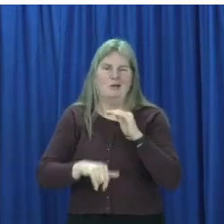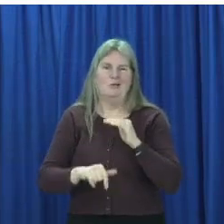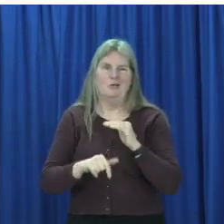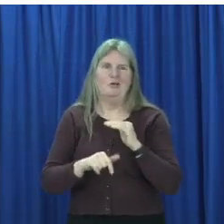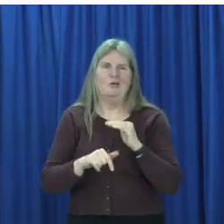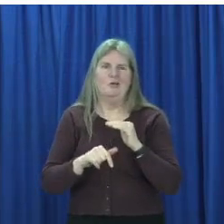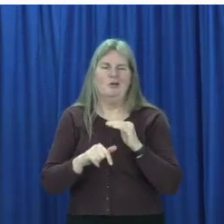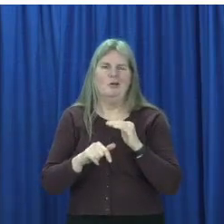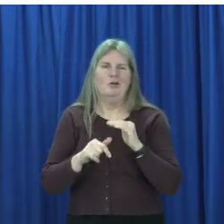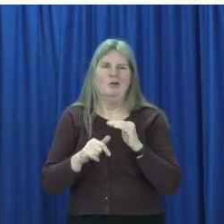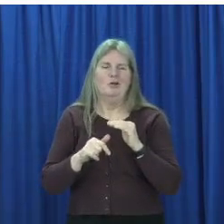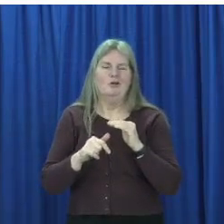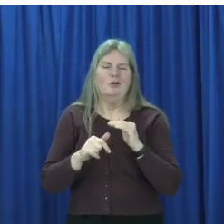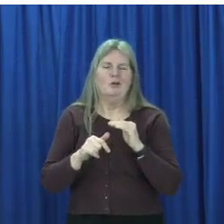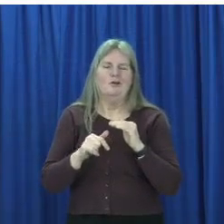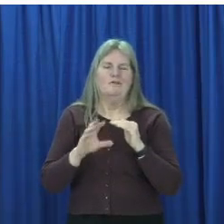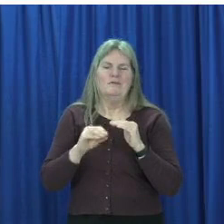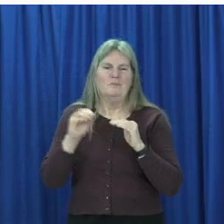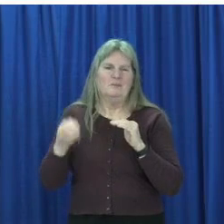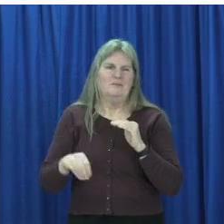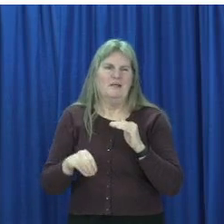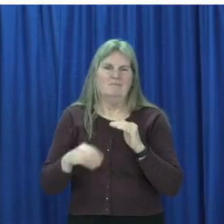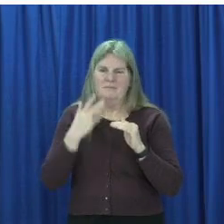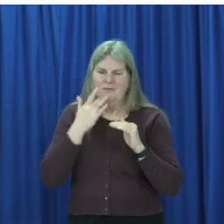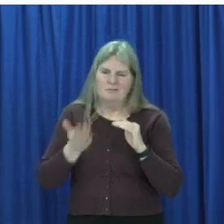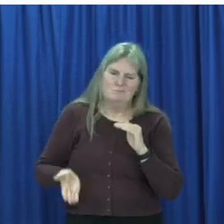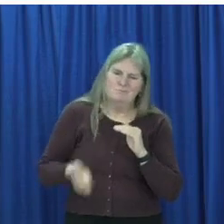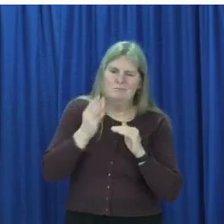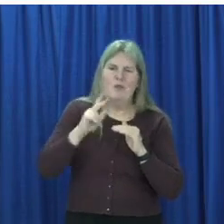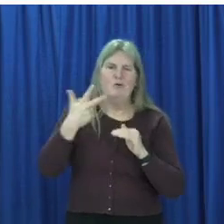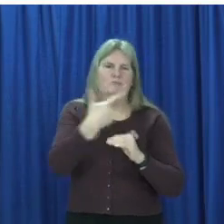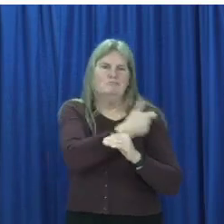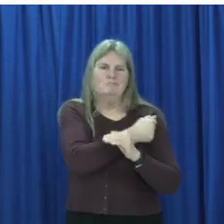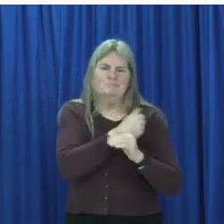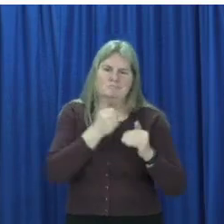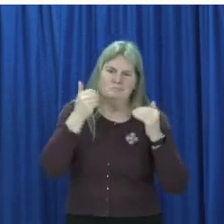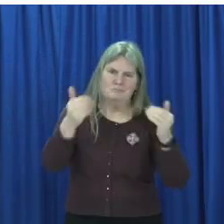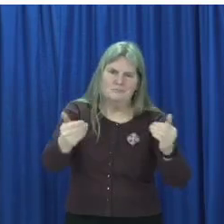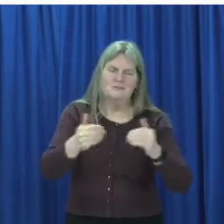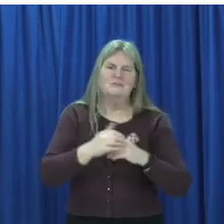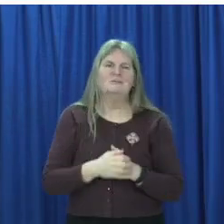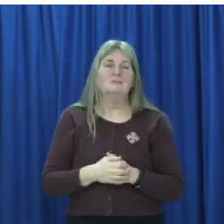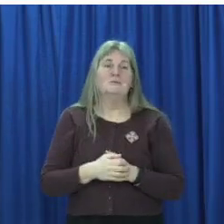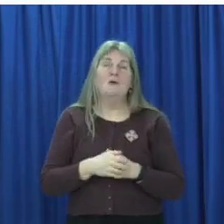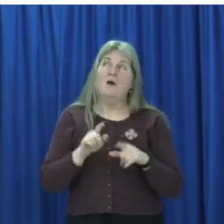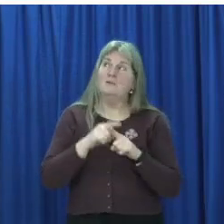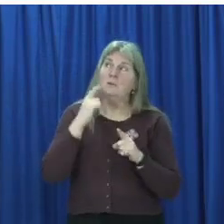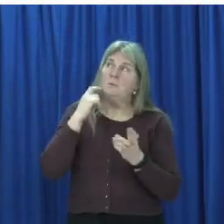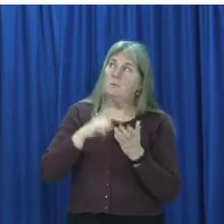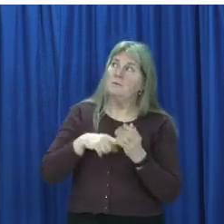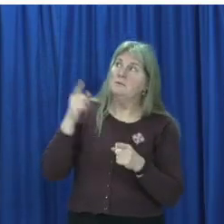increase in order to prevent transmission. It's reassuring, as well, that people who are older,